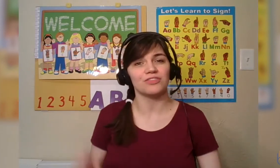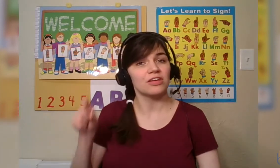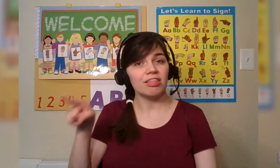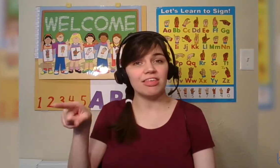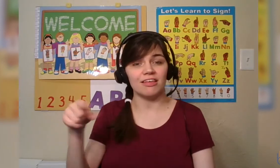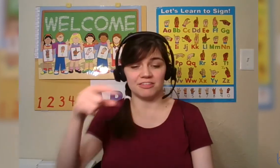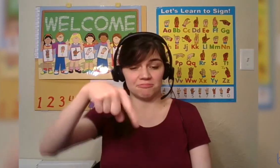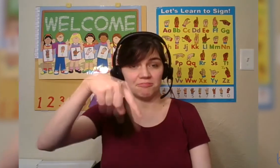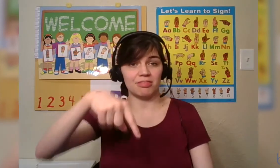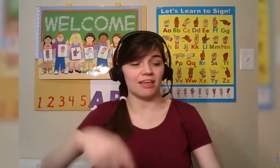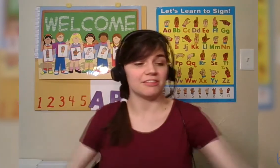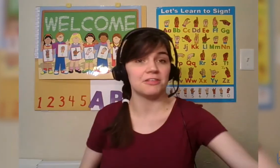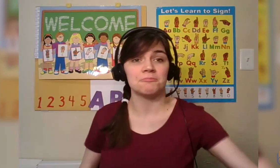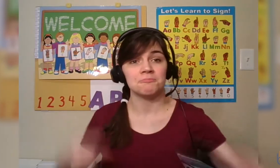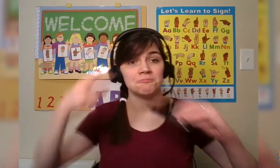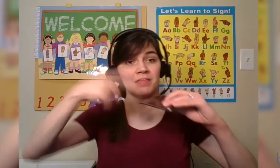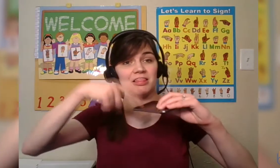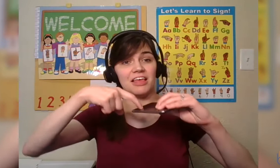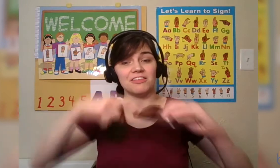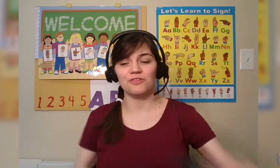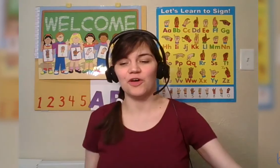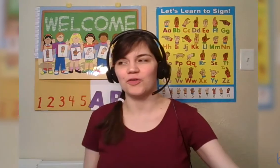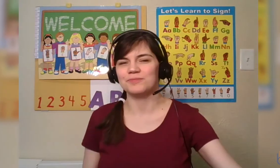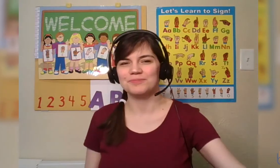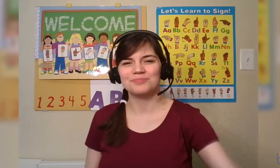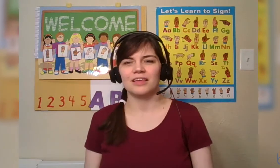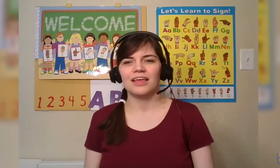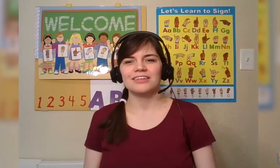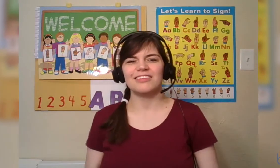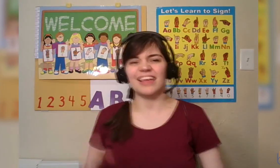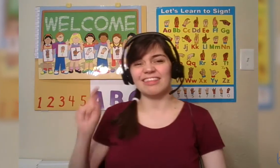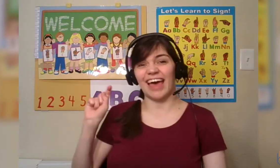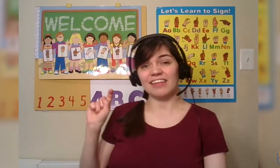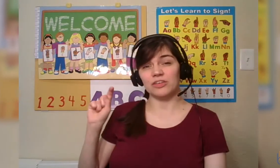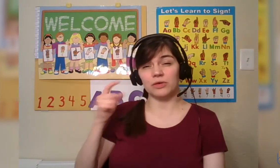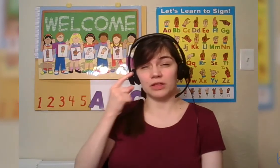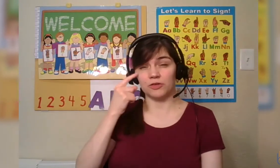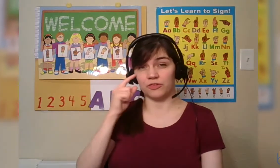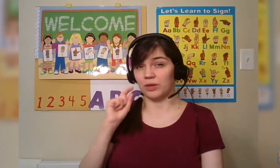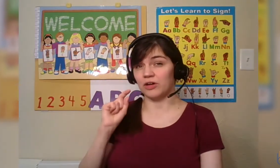This. This. This phone. To sign, "that," you can either squint your eyes